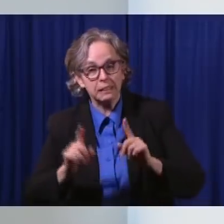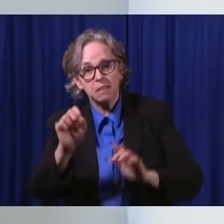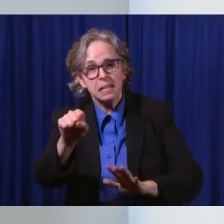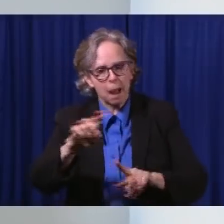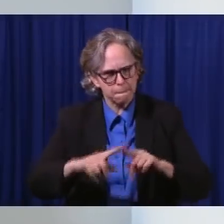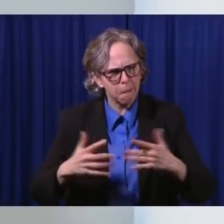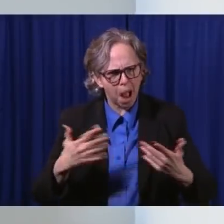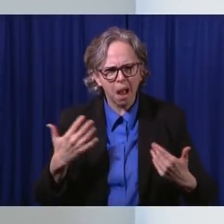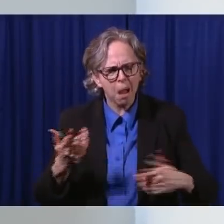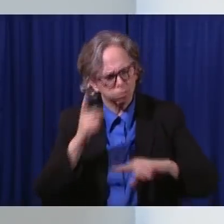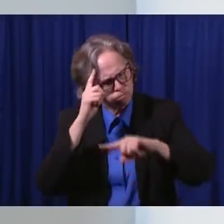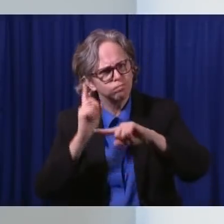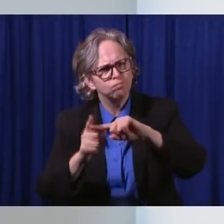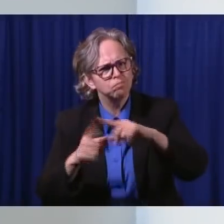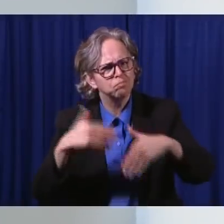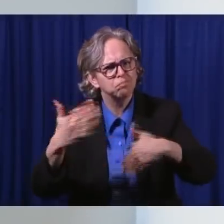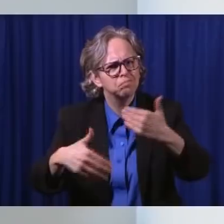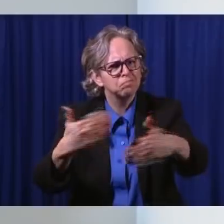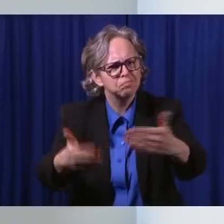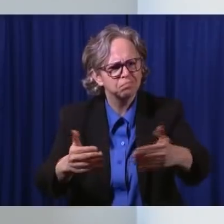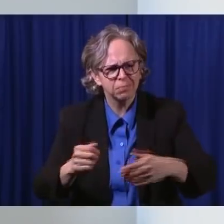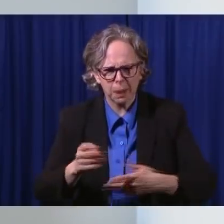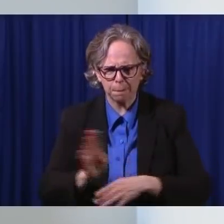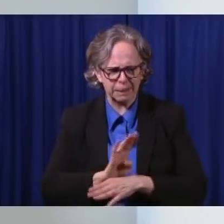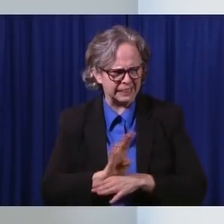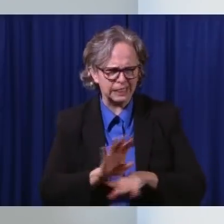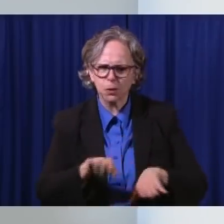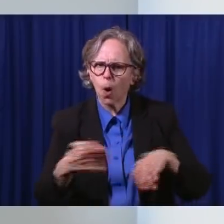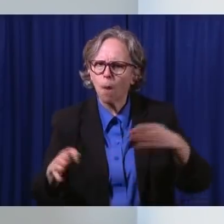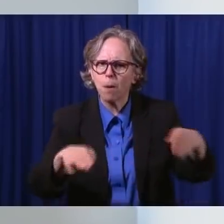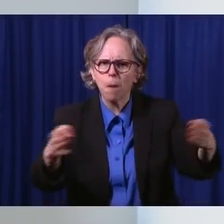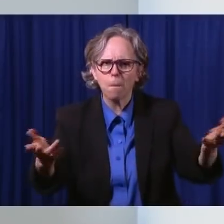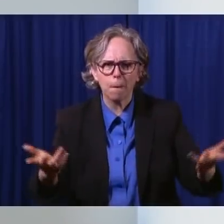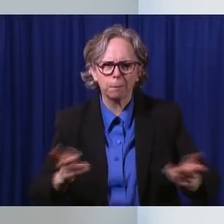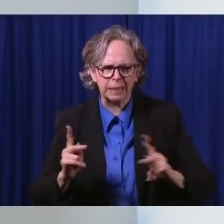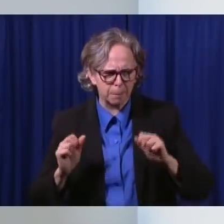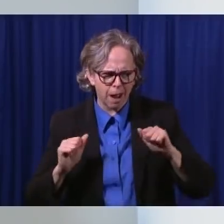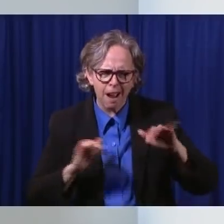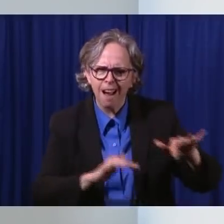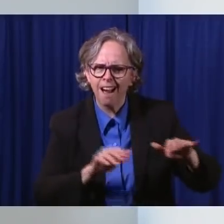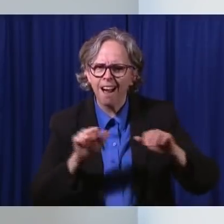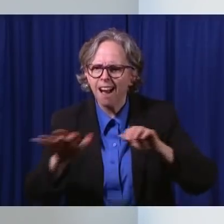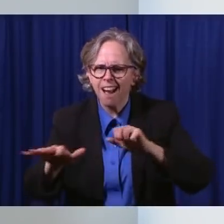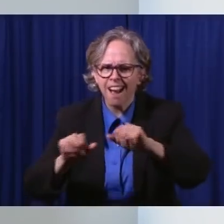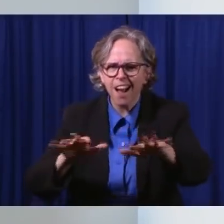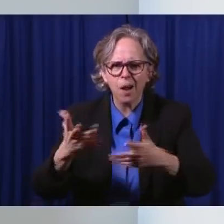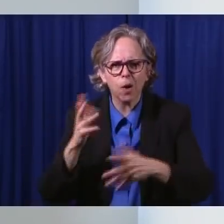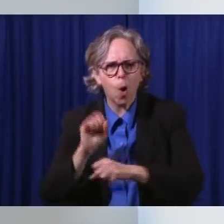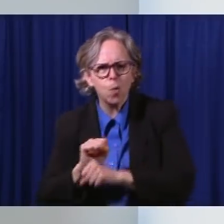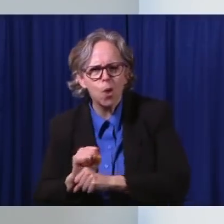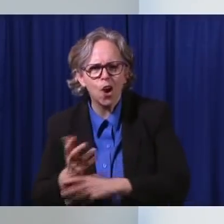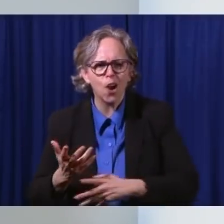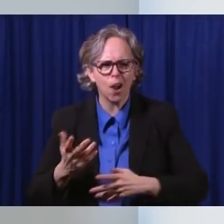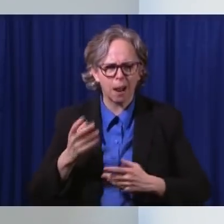THEY FEEL LIKE THEY CAN GET ON WITH YOUR LIVES IN A NEW SORT OF WAY AND IN THIS NEW REALITY THAT WE LIVE IN.